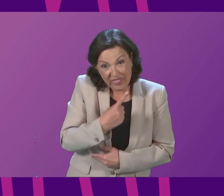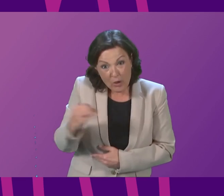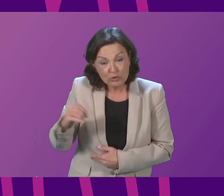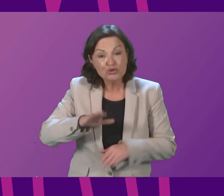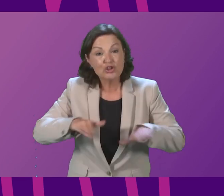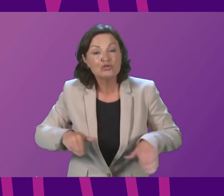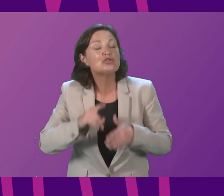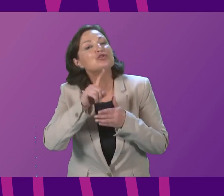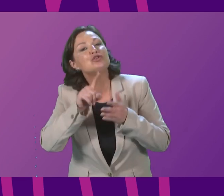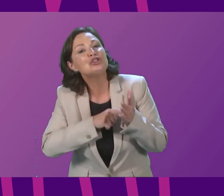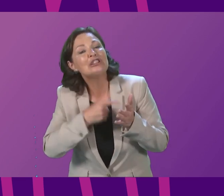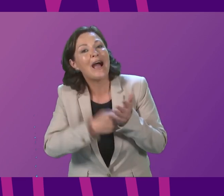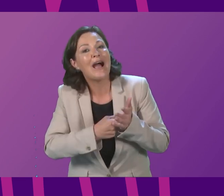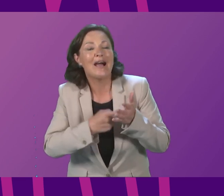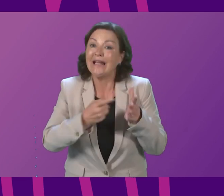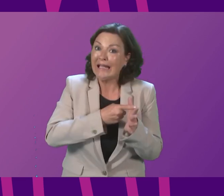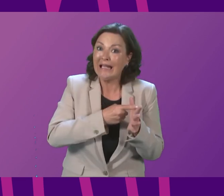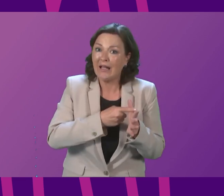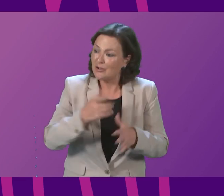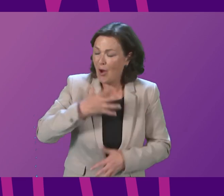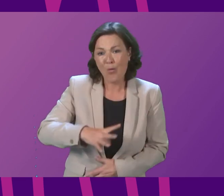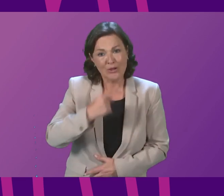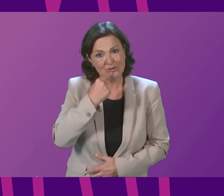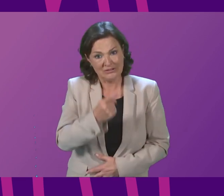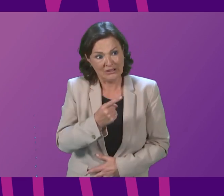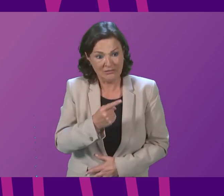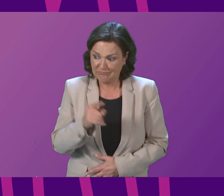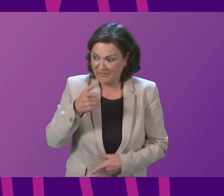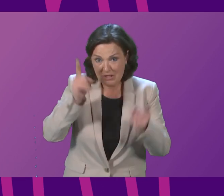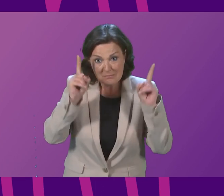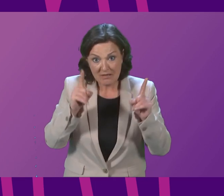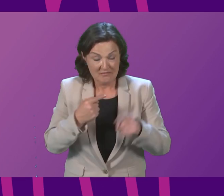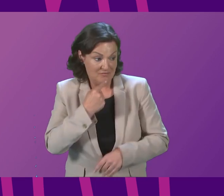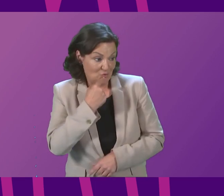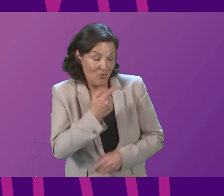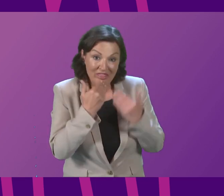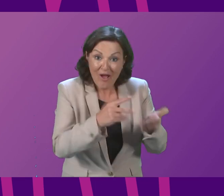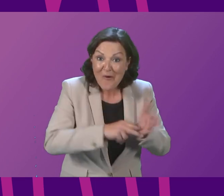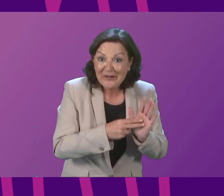I ask the First Minister to join me in thanking organisations such as Versus Arthritis and